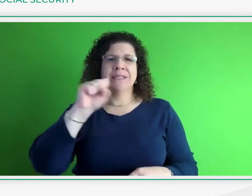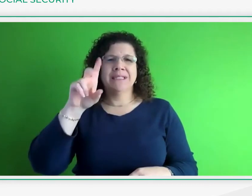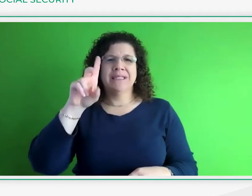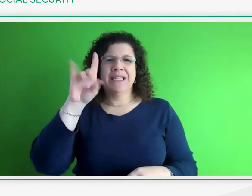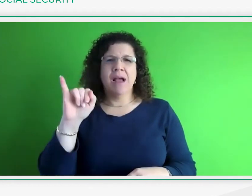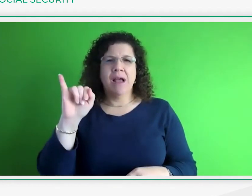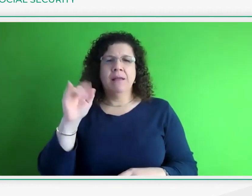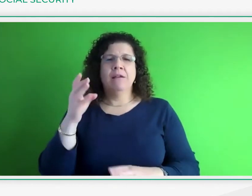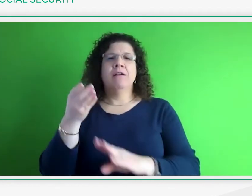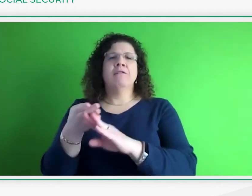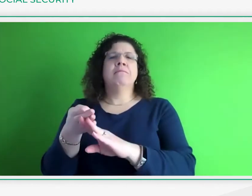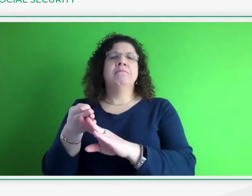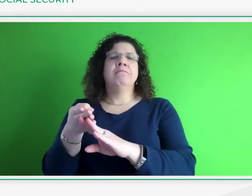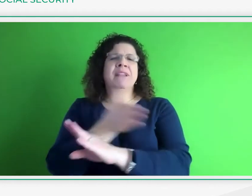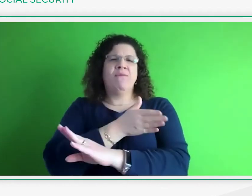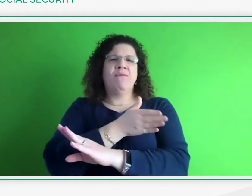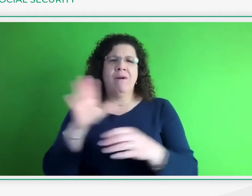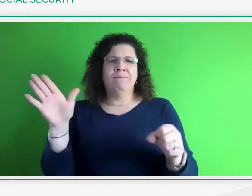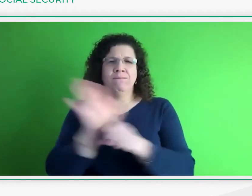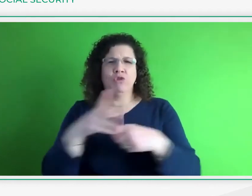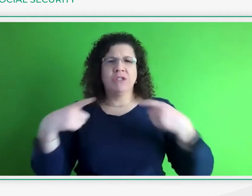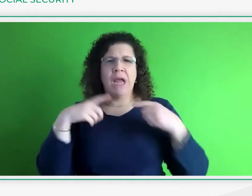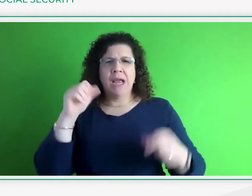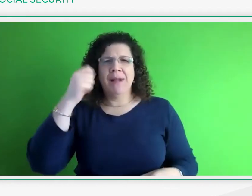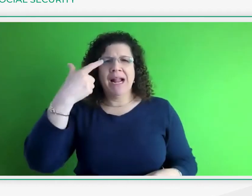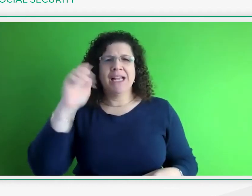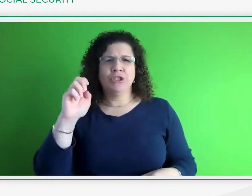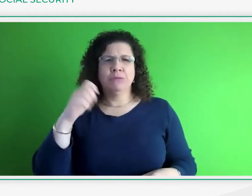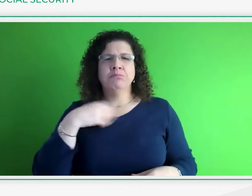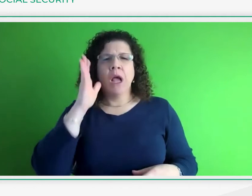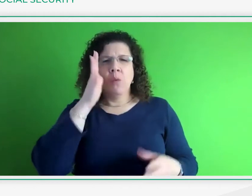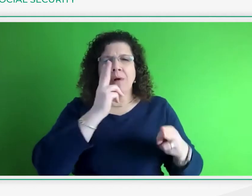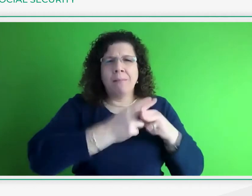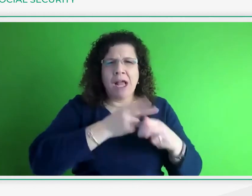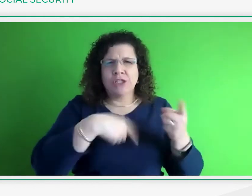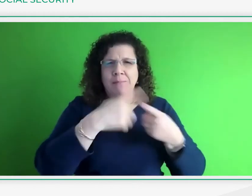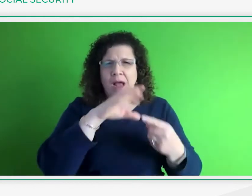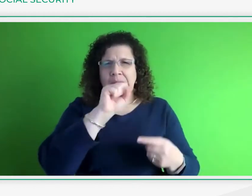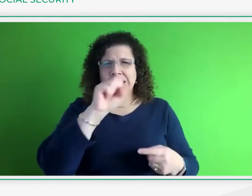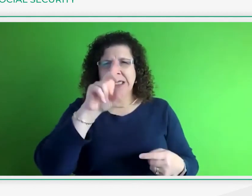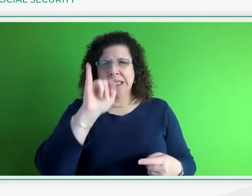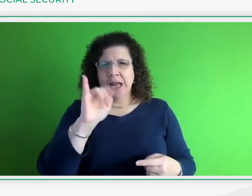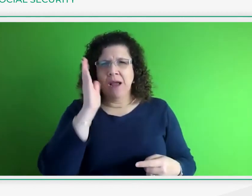can claim SSDI as well before your full retirement age – Social Security Disability.